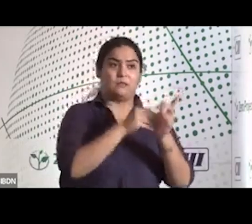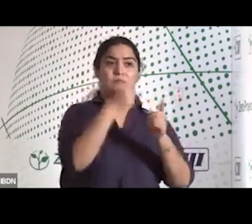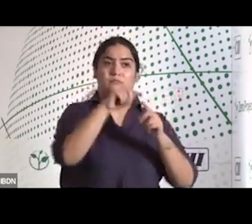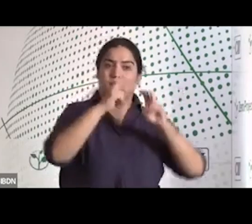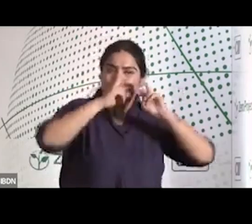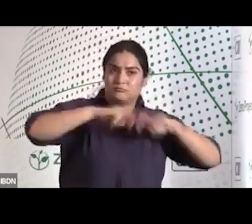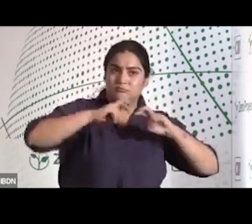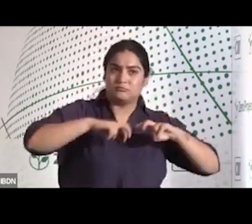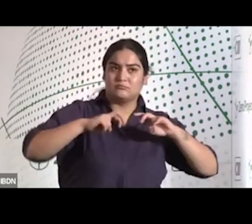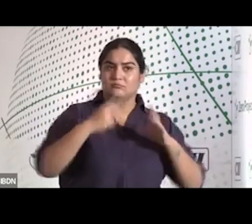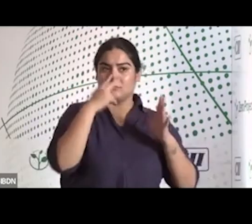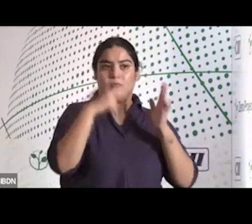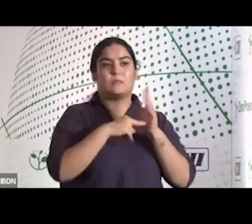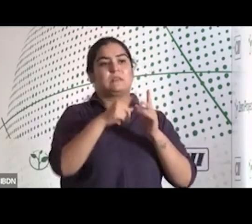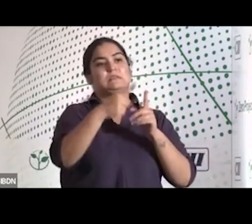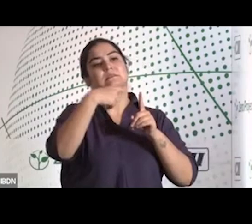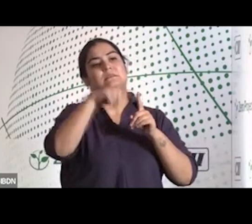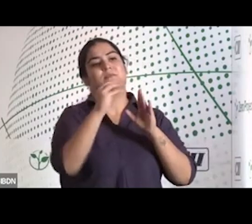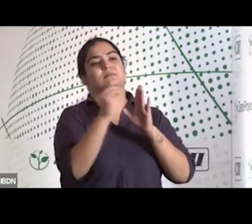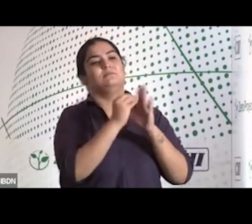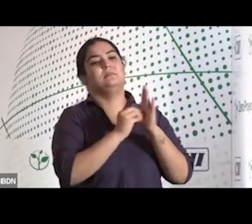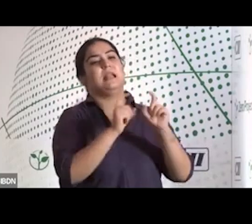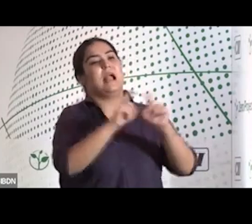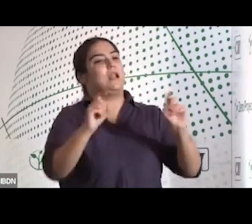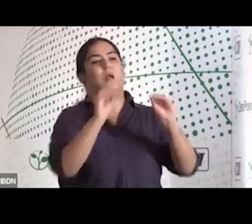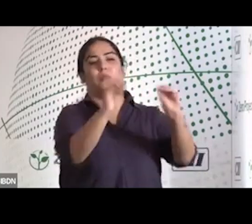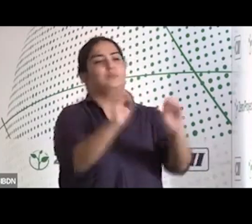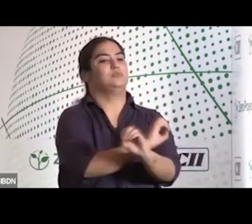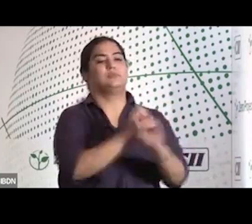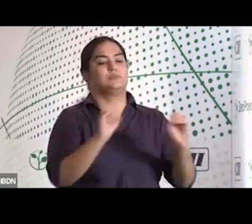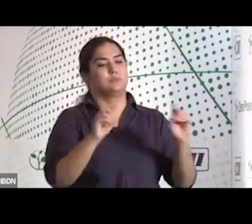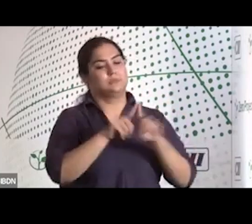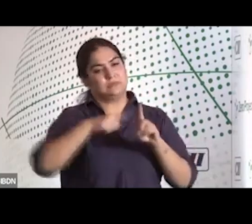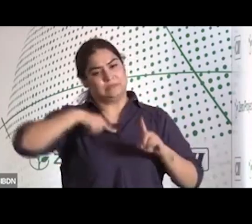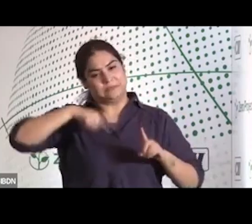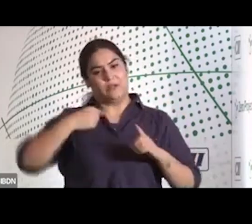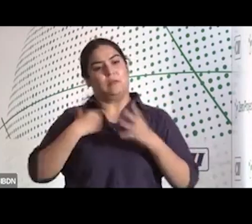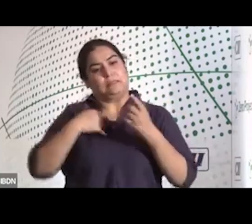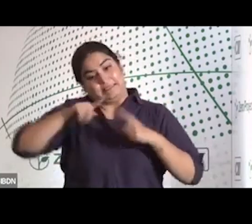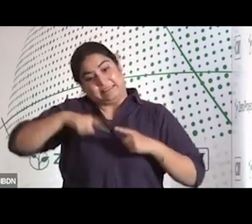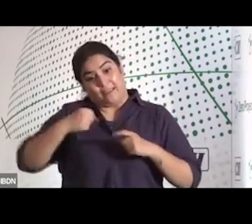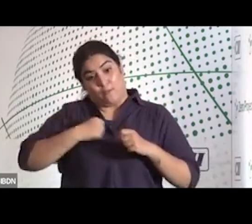For this section, it's very simple. So and start with something. We'll try to do